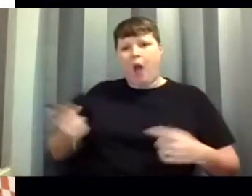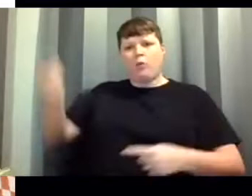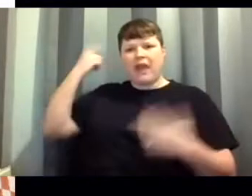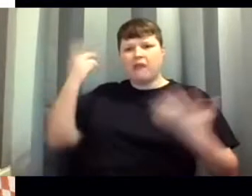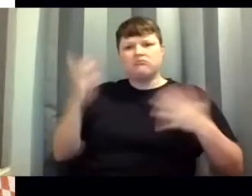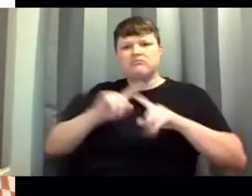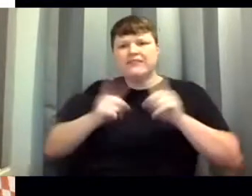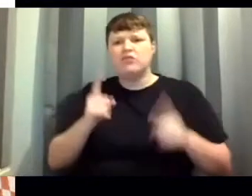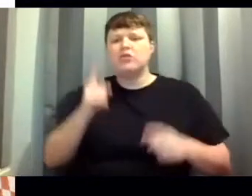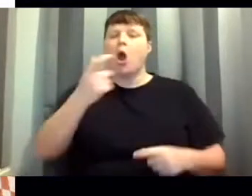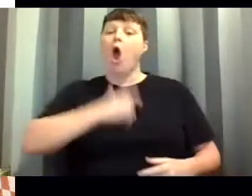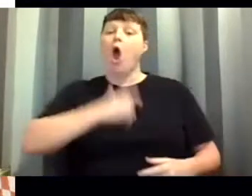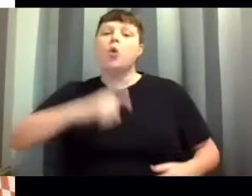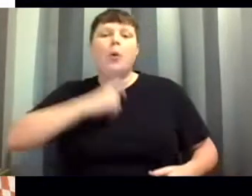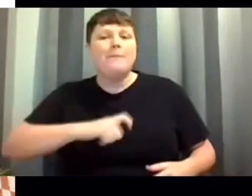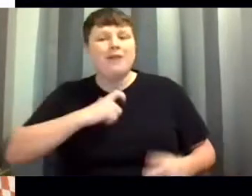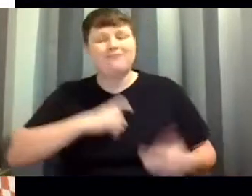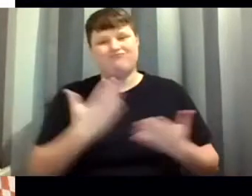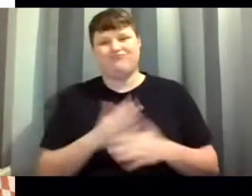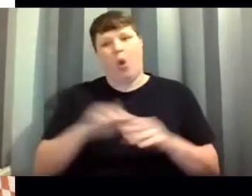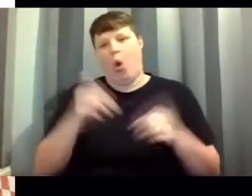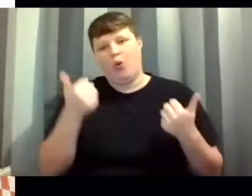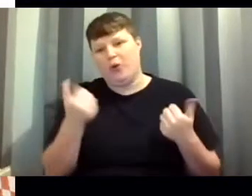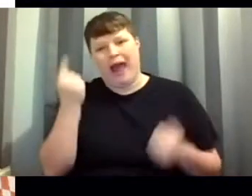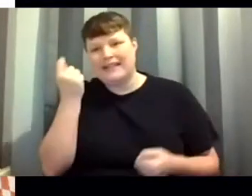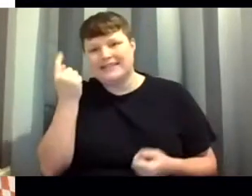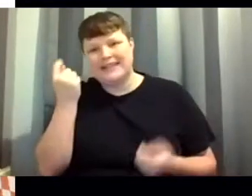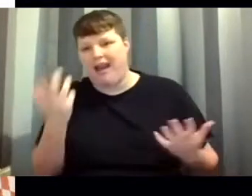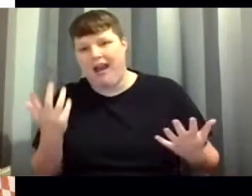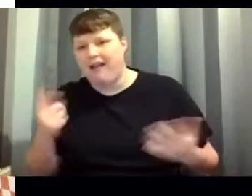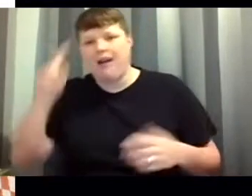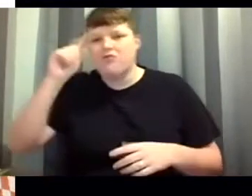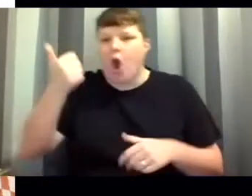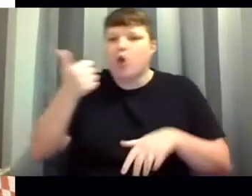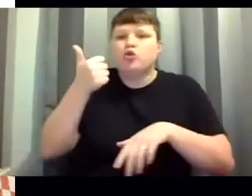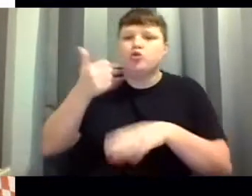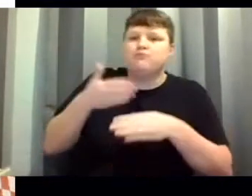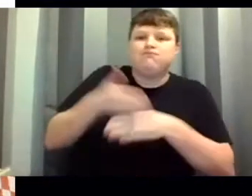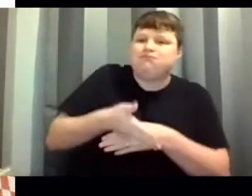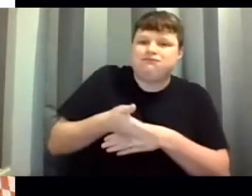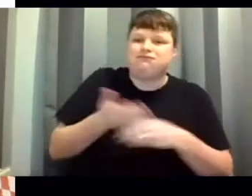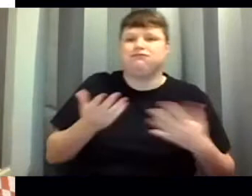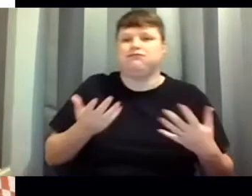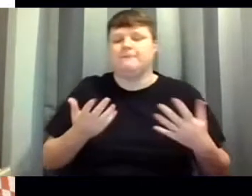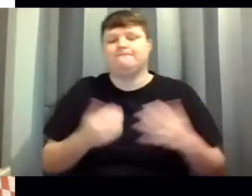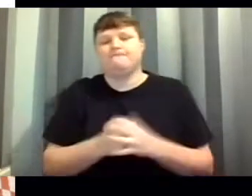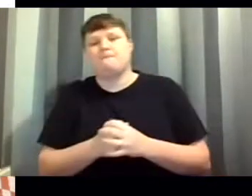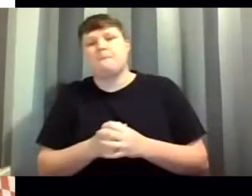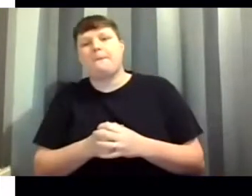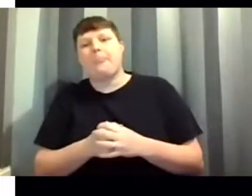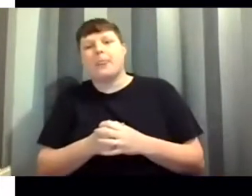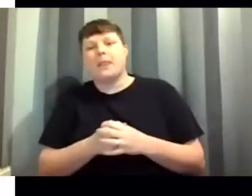it's really impractical. It just is not gonna actually work. That all changed completely with